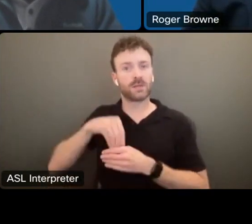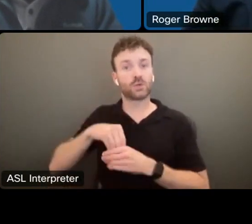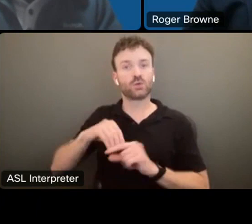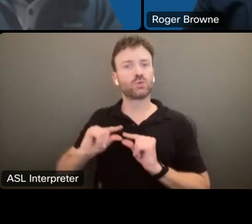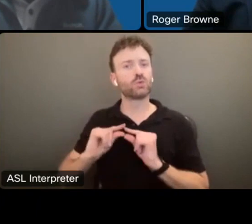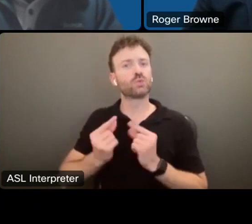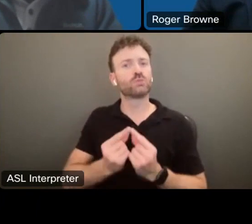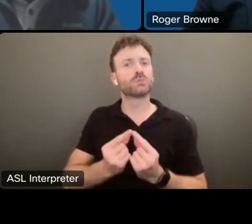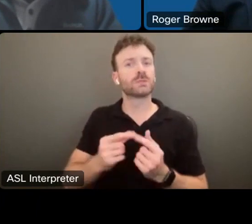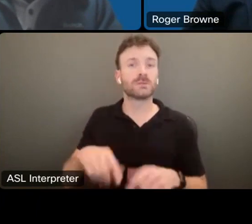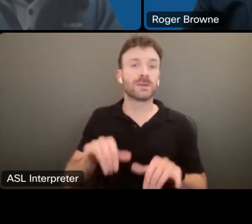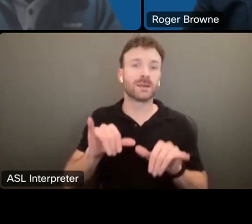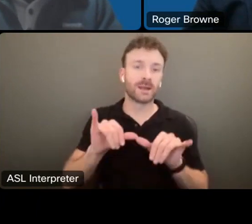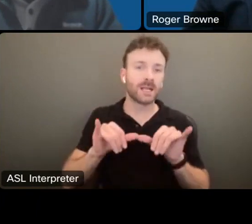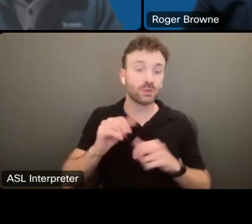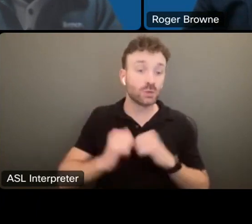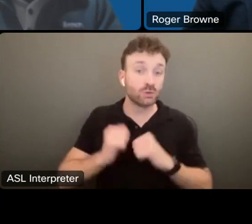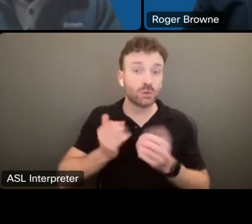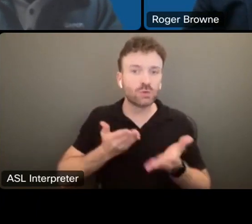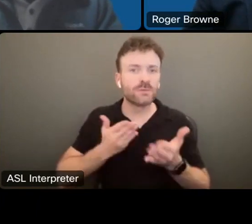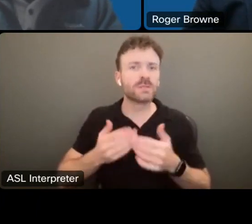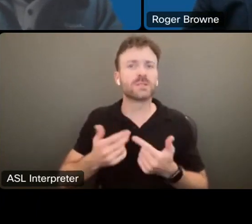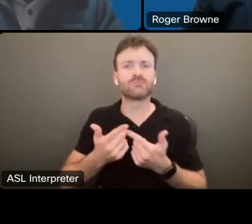our engineering construction services folks, and certainly the conversations we've had